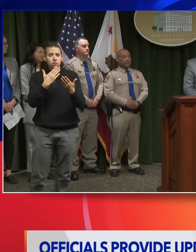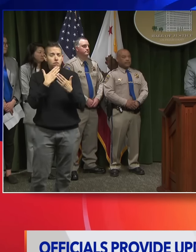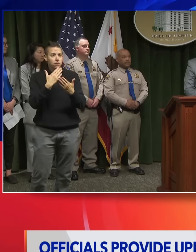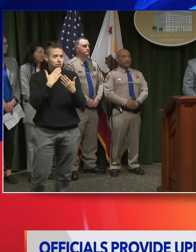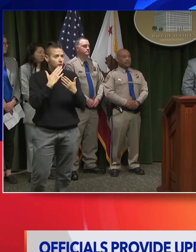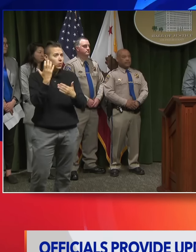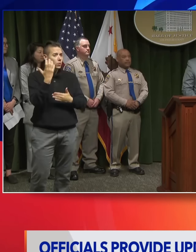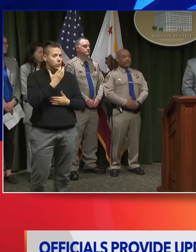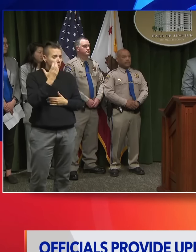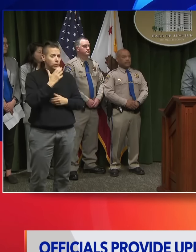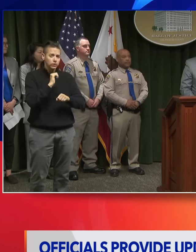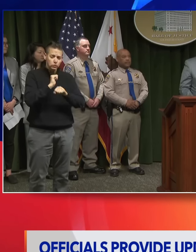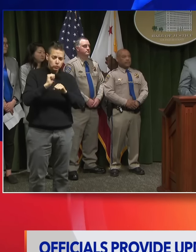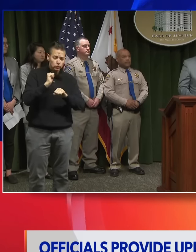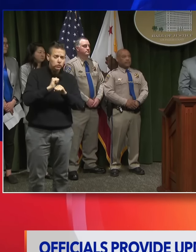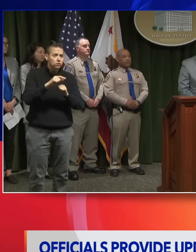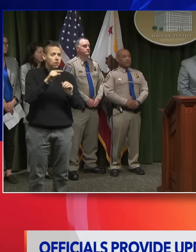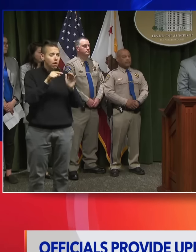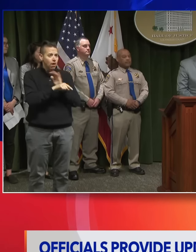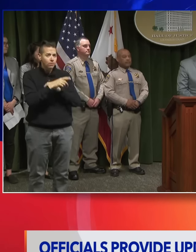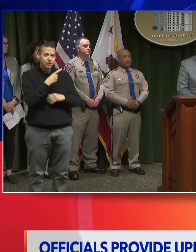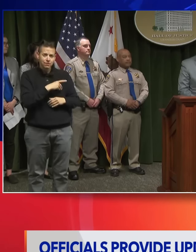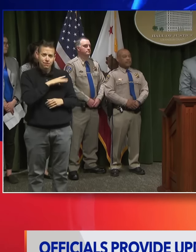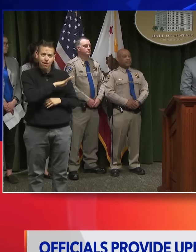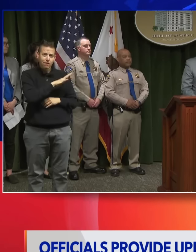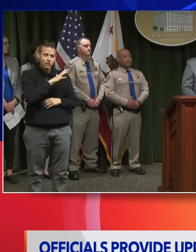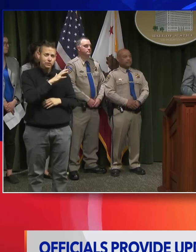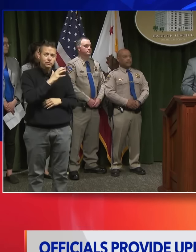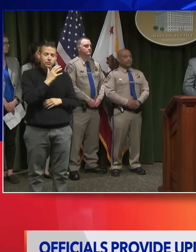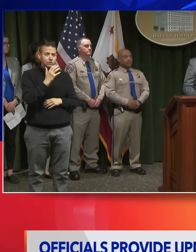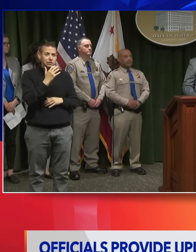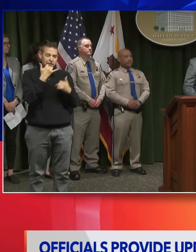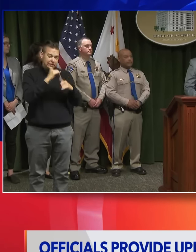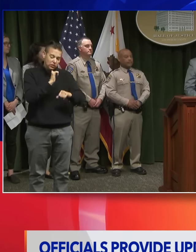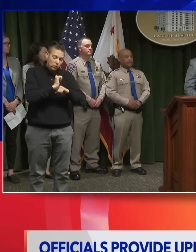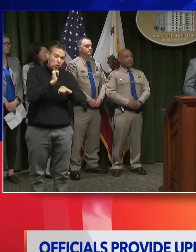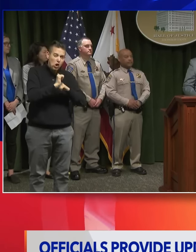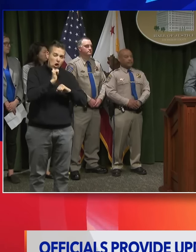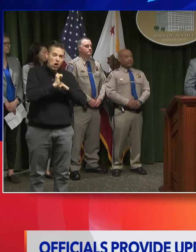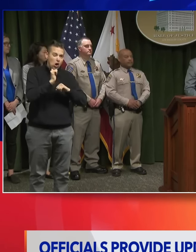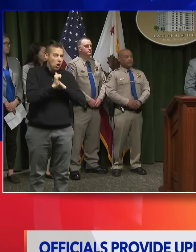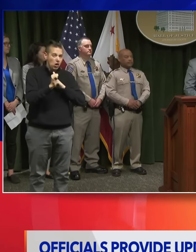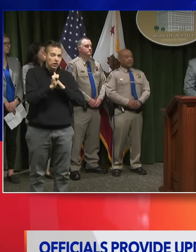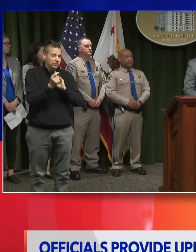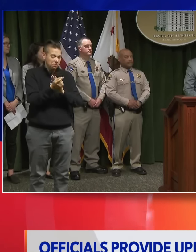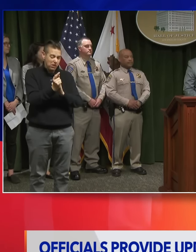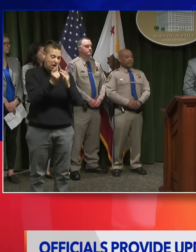COME FORWARD AND A LOT OF THAT THAT DID HAPPEN. SO I DO WANT TO THINK THAT A NET TENACIOUS